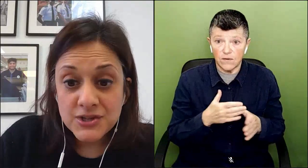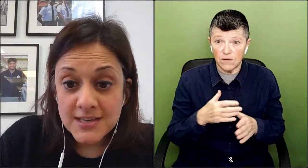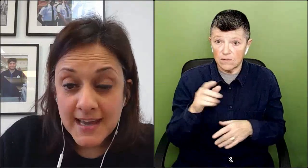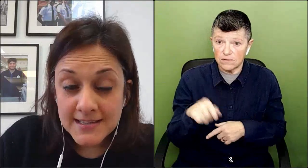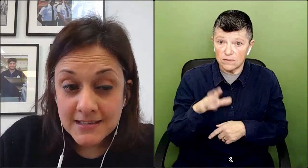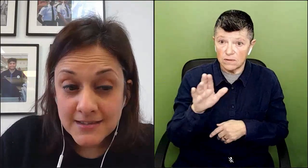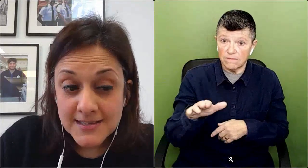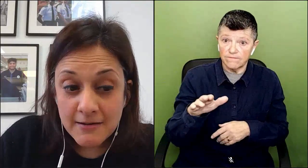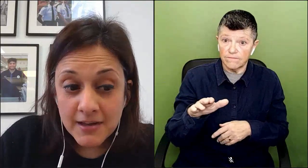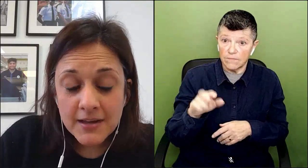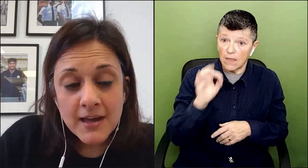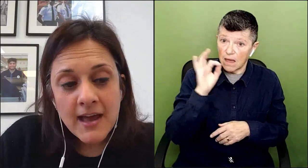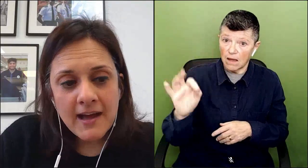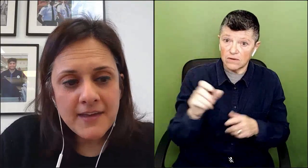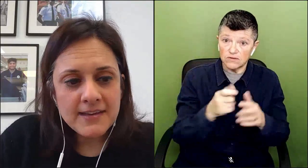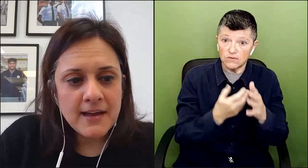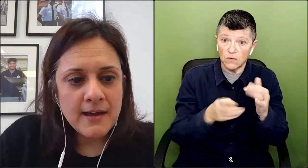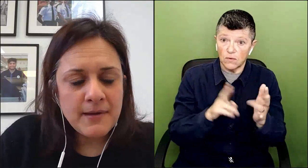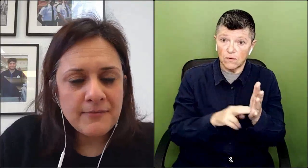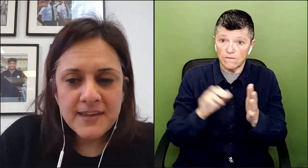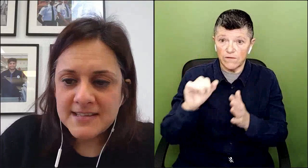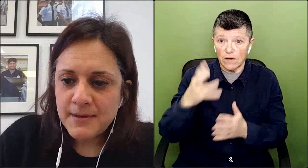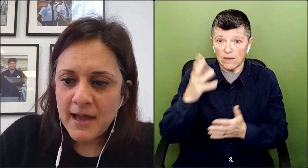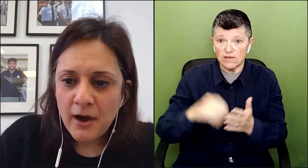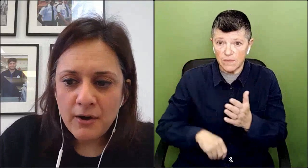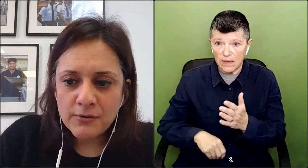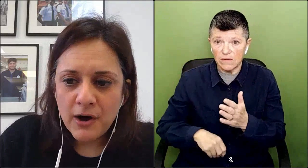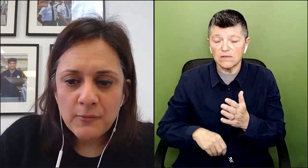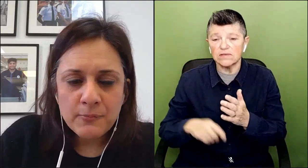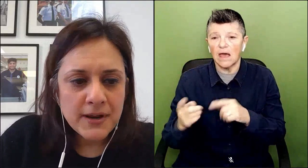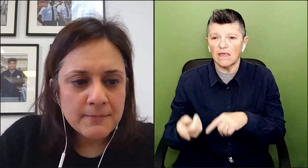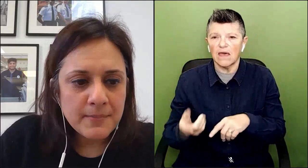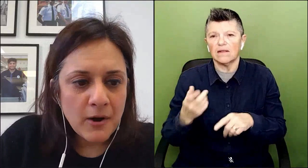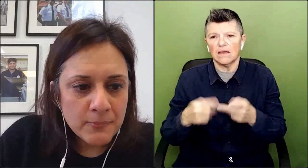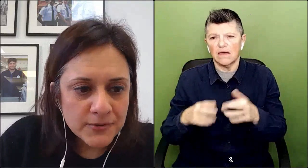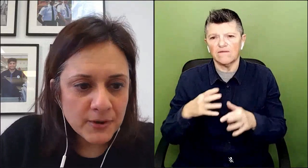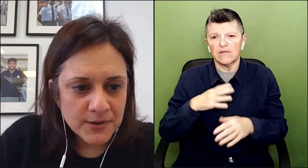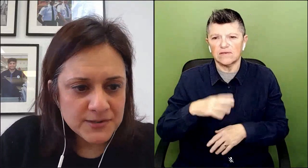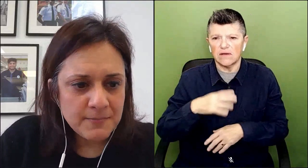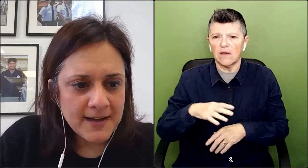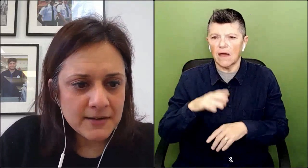she's had in this area, and then if needs be I'll put it -- I'll put the question back